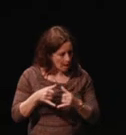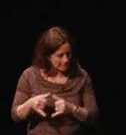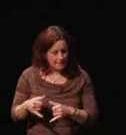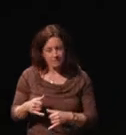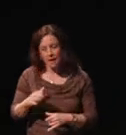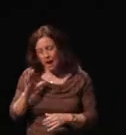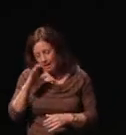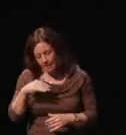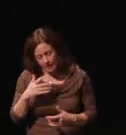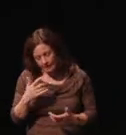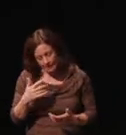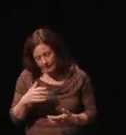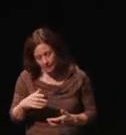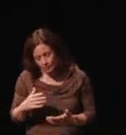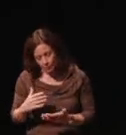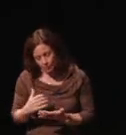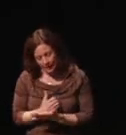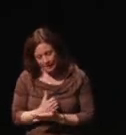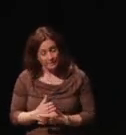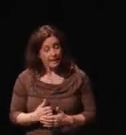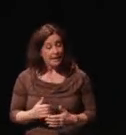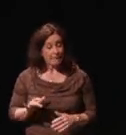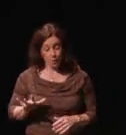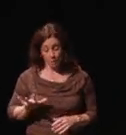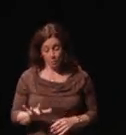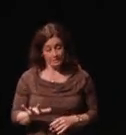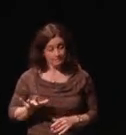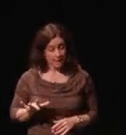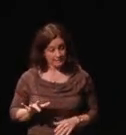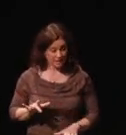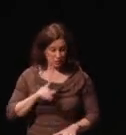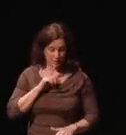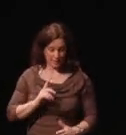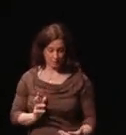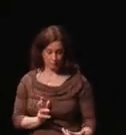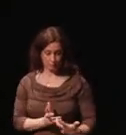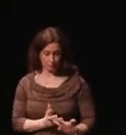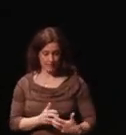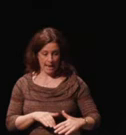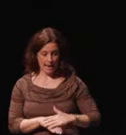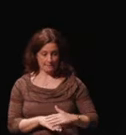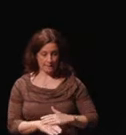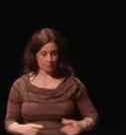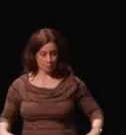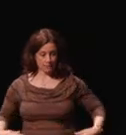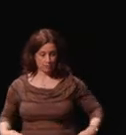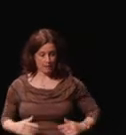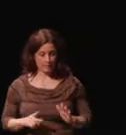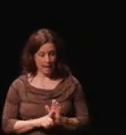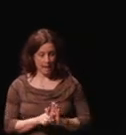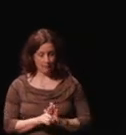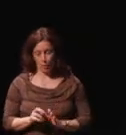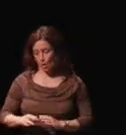wheelchair height coincidentally or child height, you had a very small chance of knocking down, I don't know,